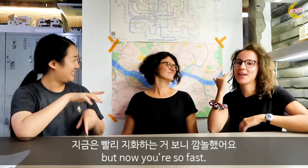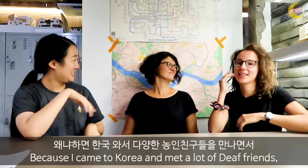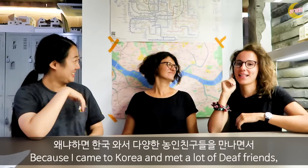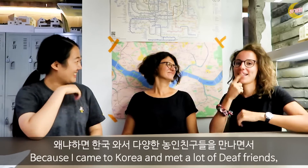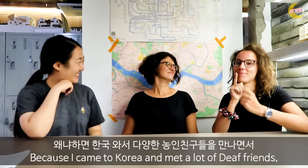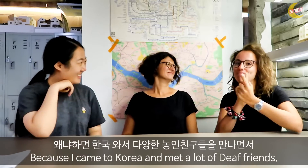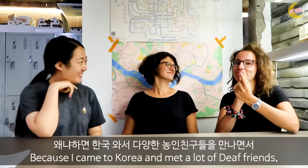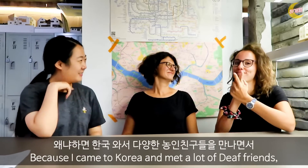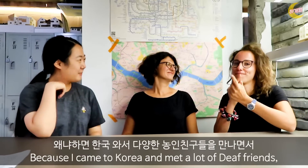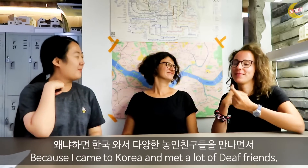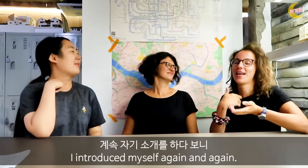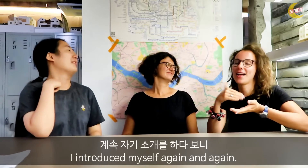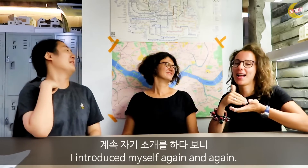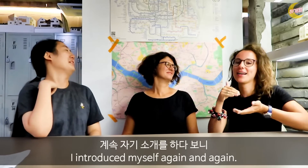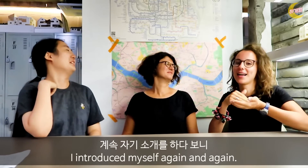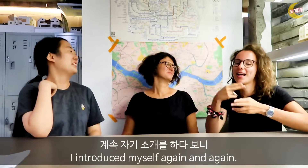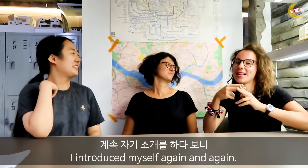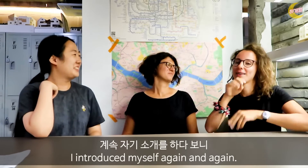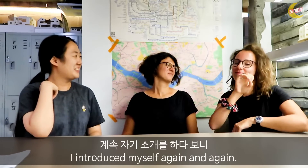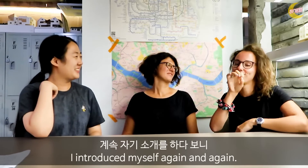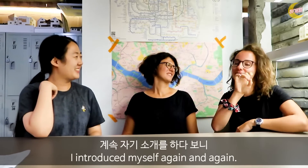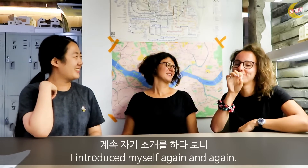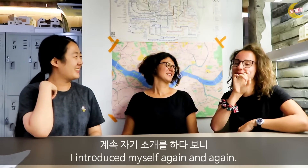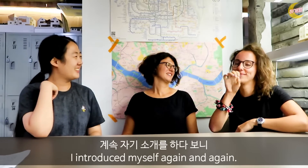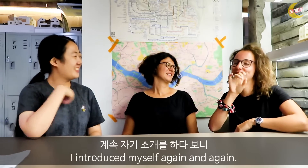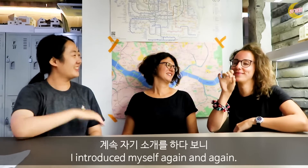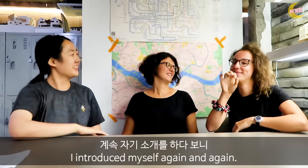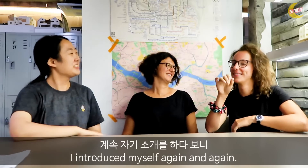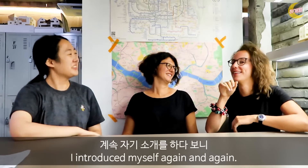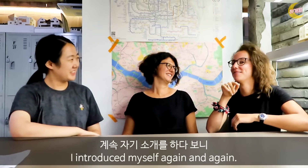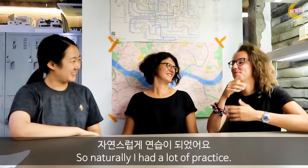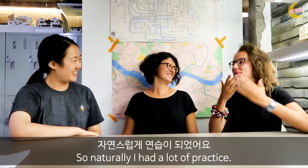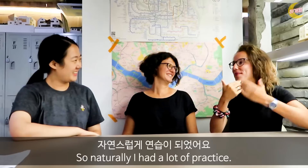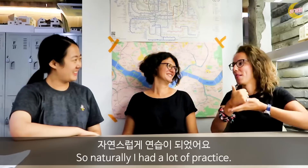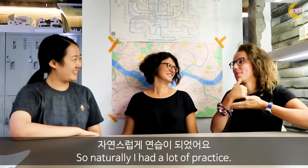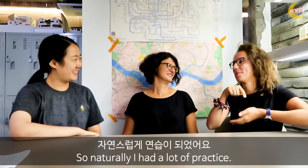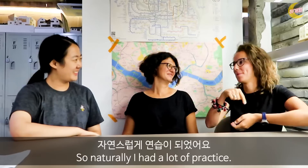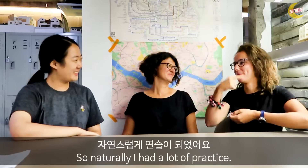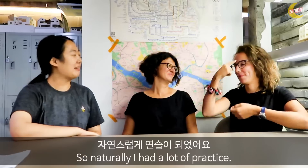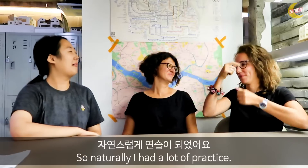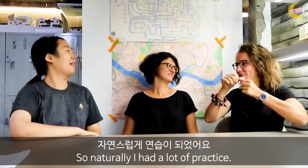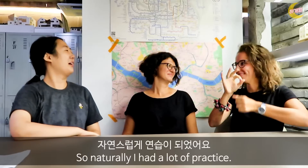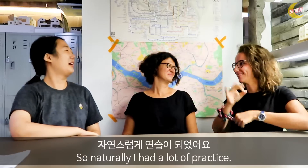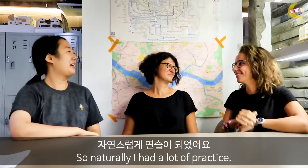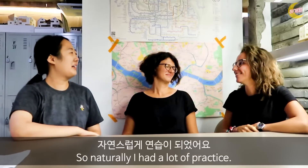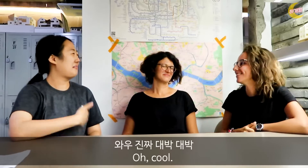Because I came to Korea and met a lot of Deaf friends, I introduced myself again and again. So naturally I had a lot of practice.